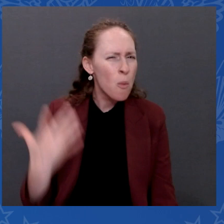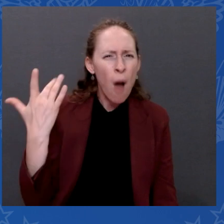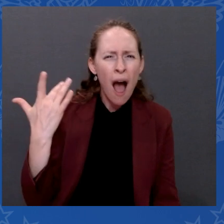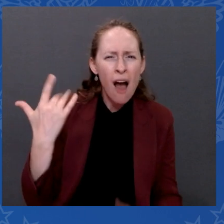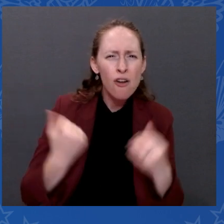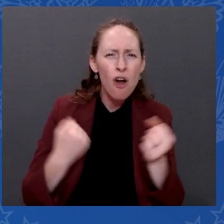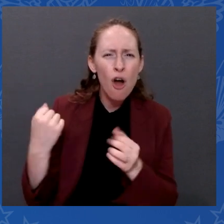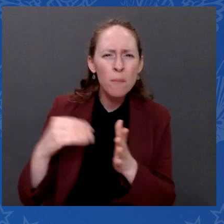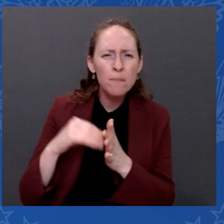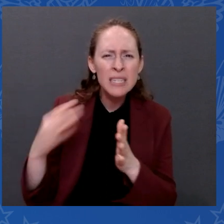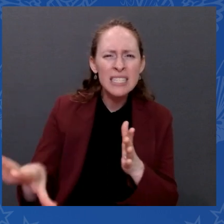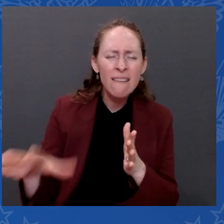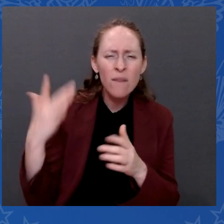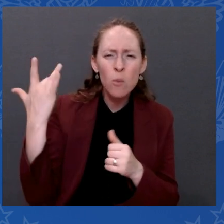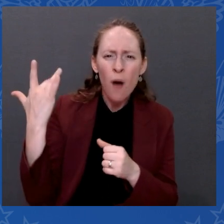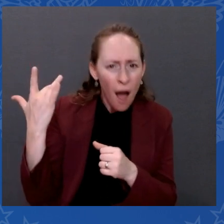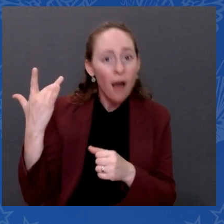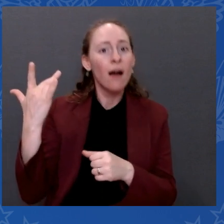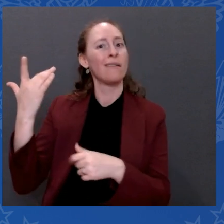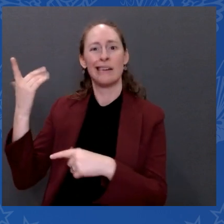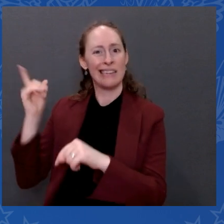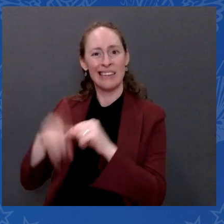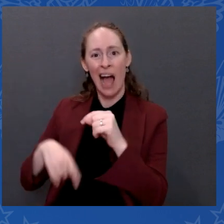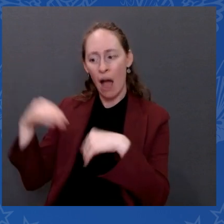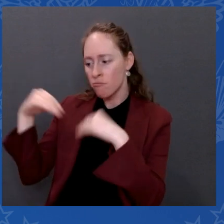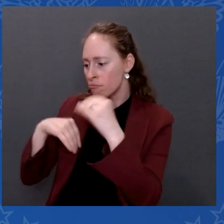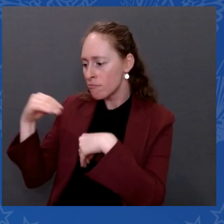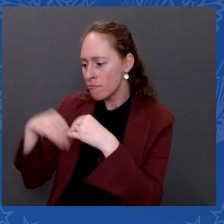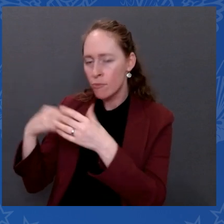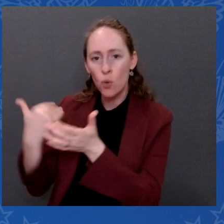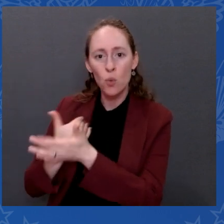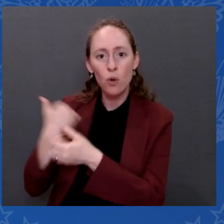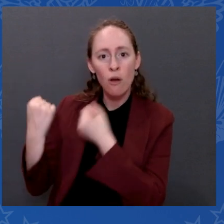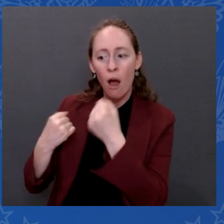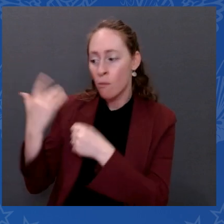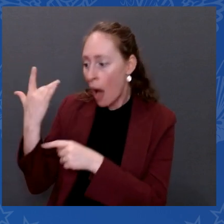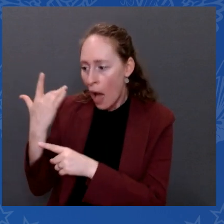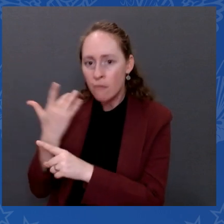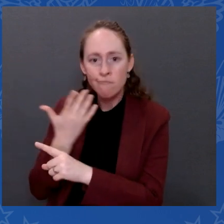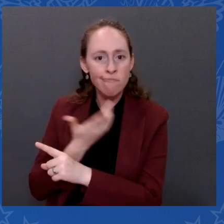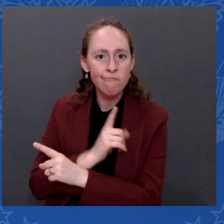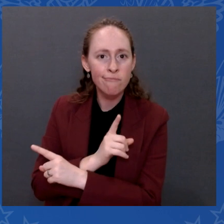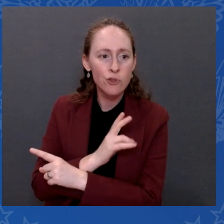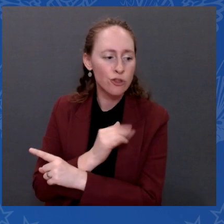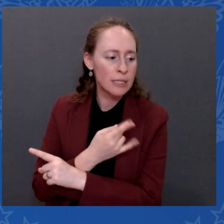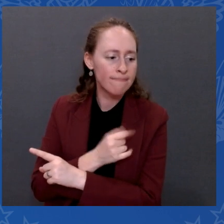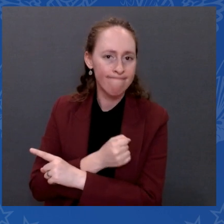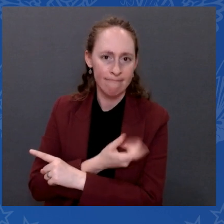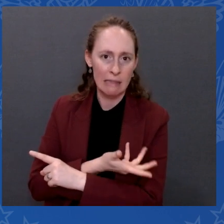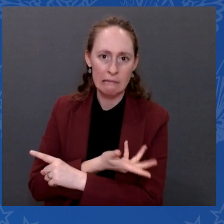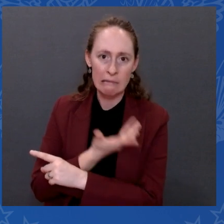The shortage of semiconductors. One third. And even as we had that historic job growth